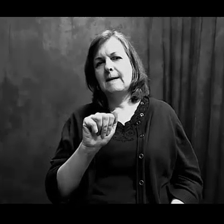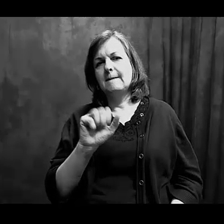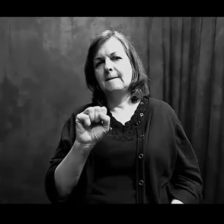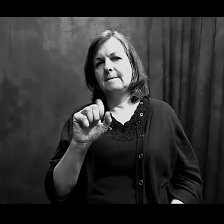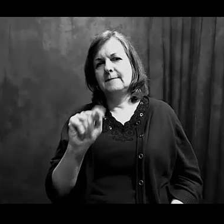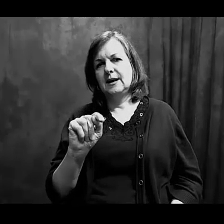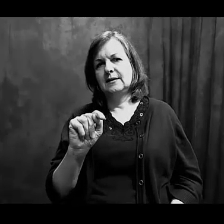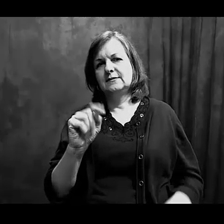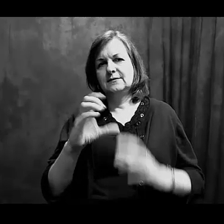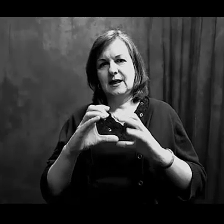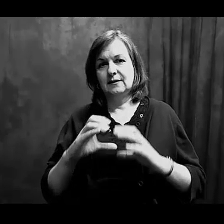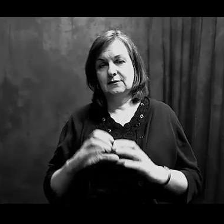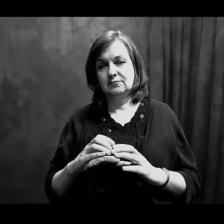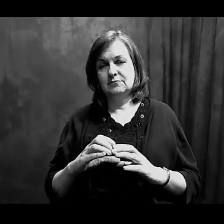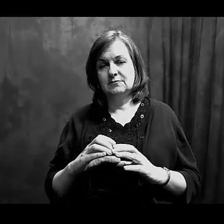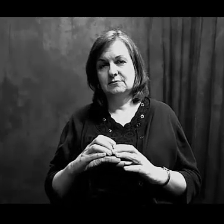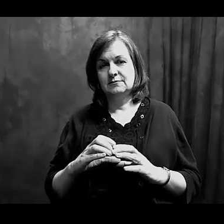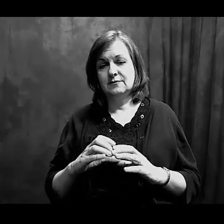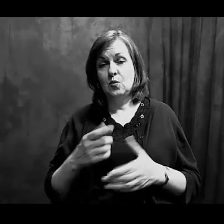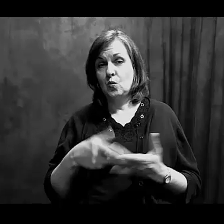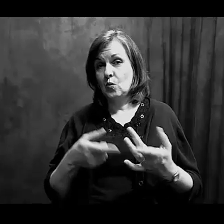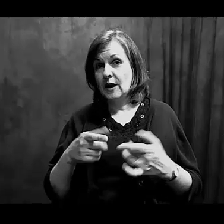and what's actually happening